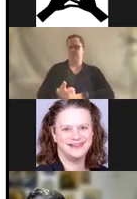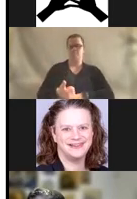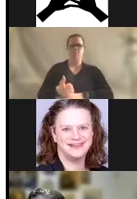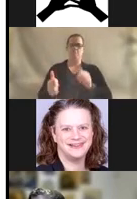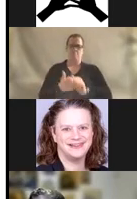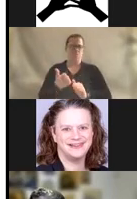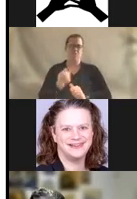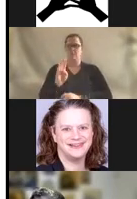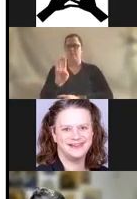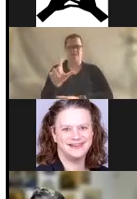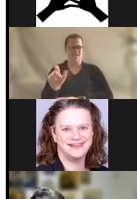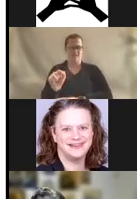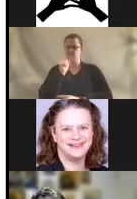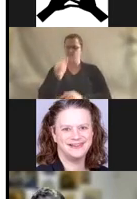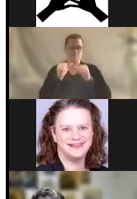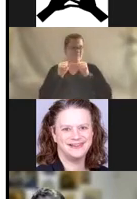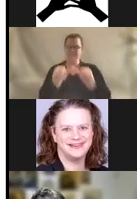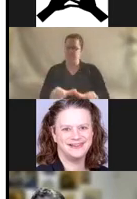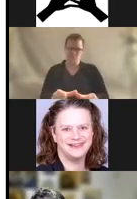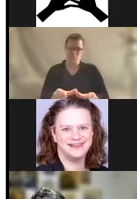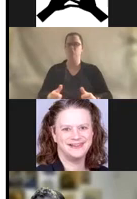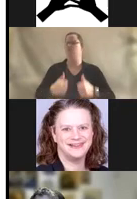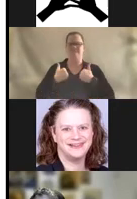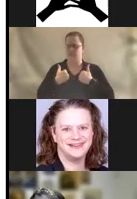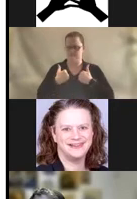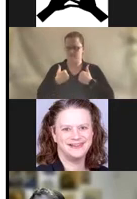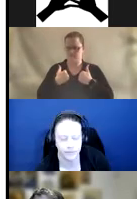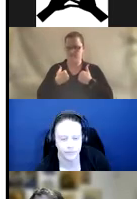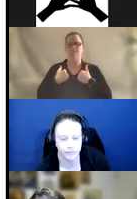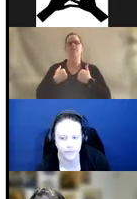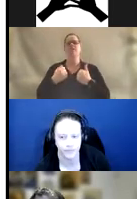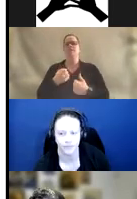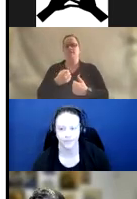So, survival is for the few and for the determined.